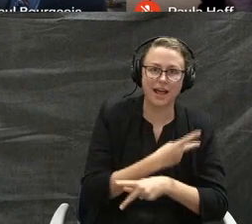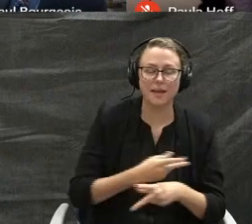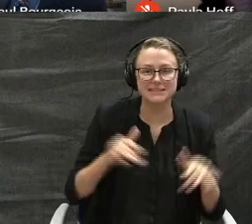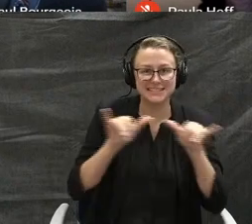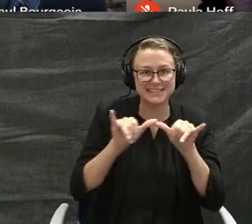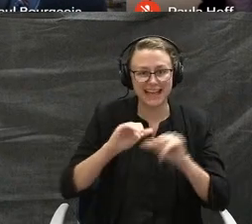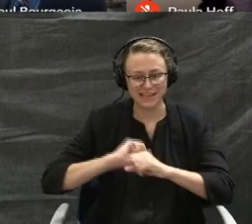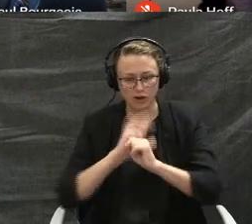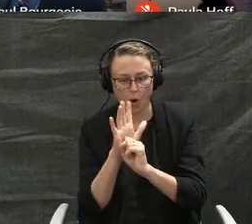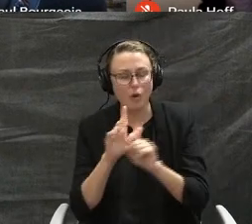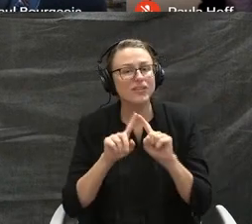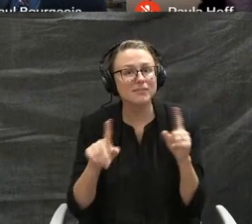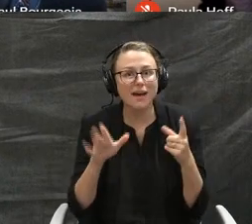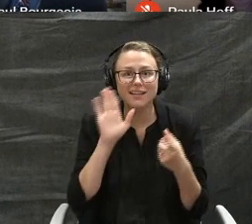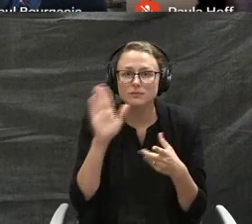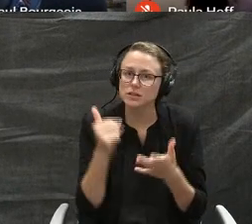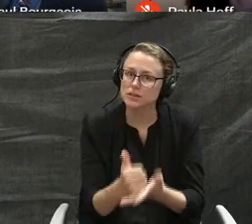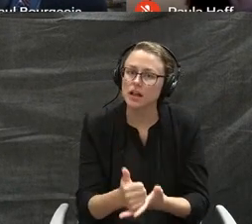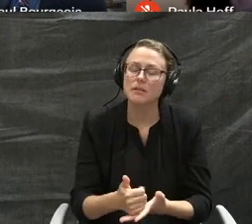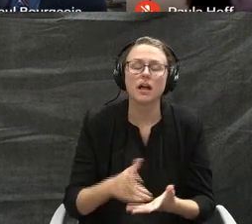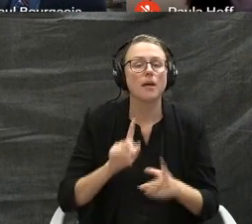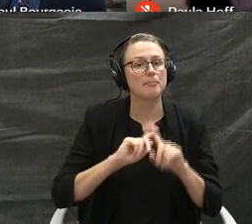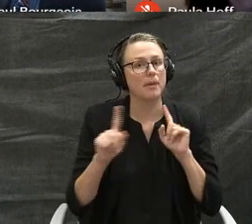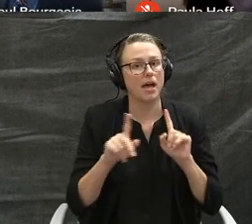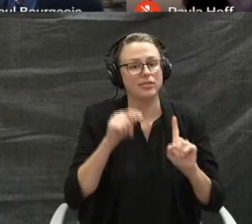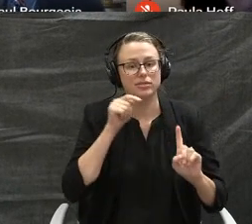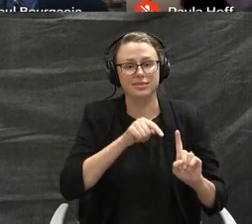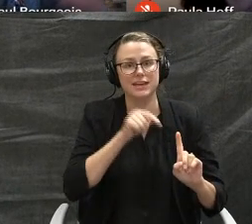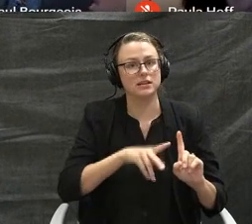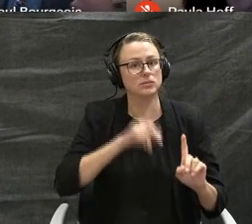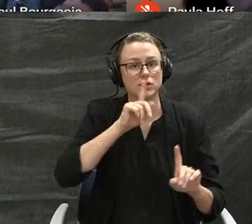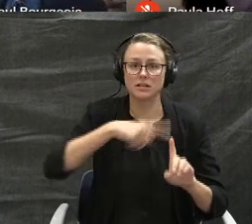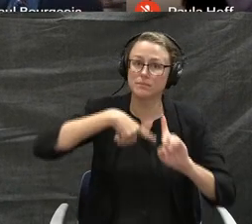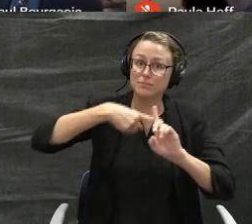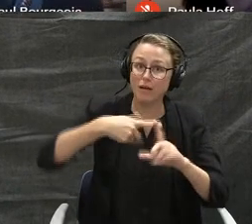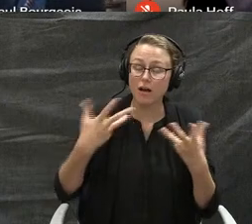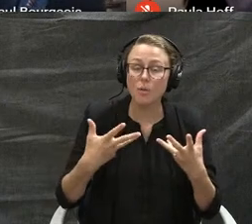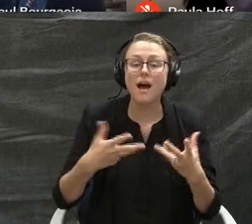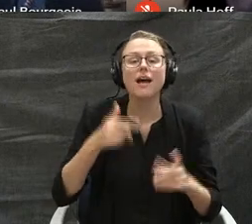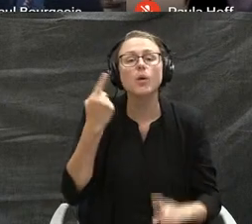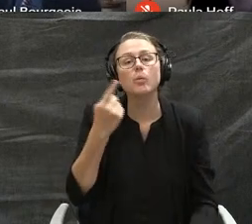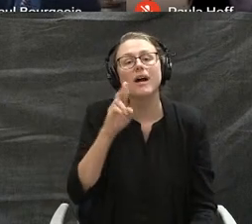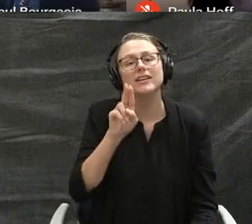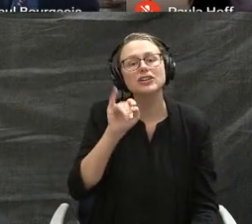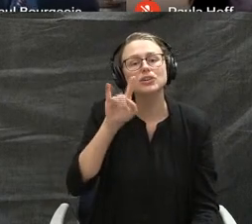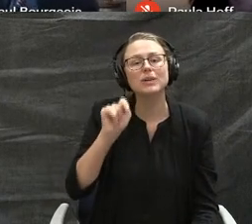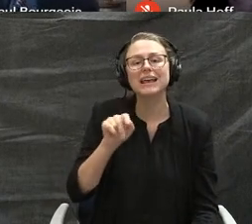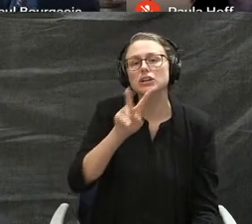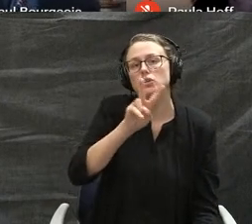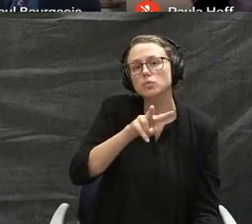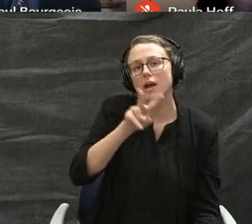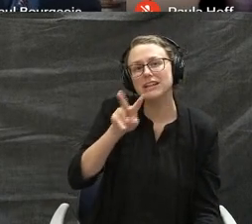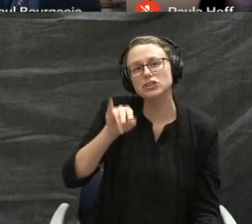But, uh, the big deal with these units is at one of these units are 22 inches high.